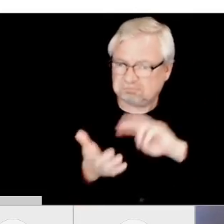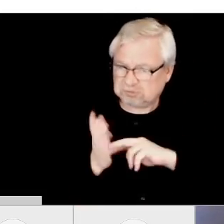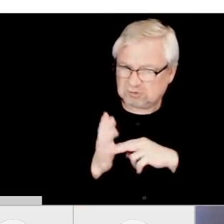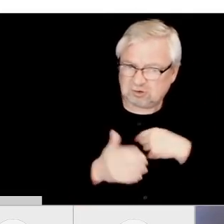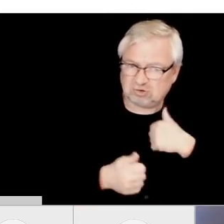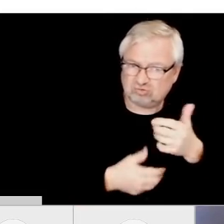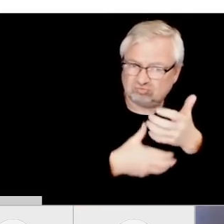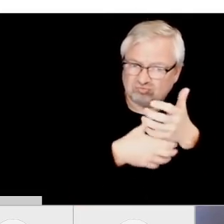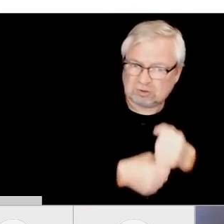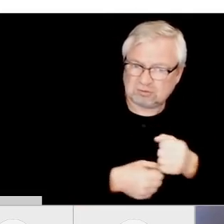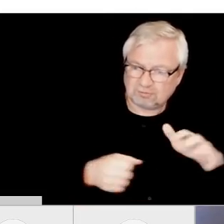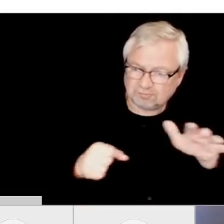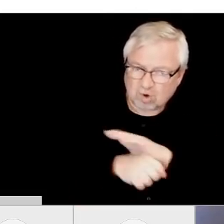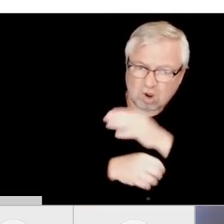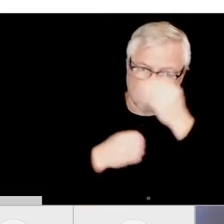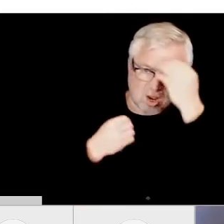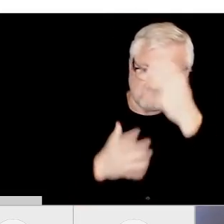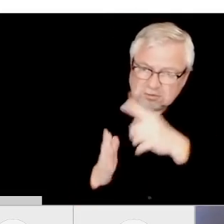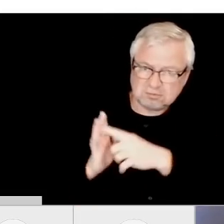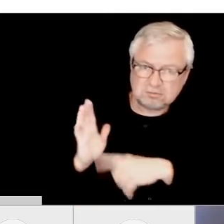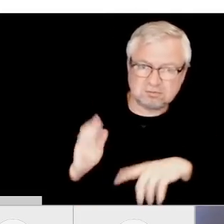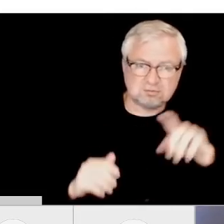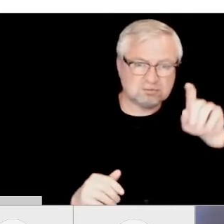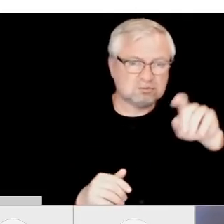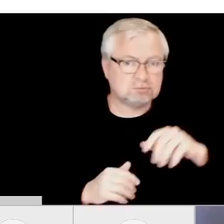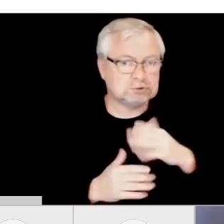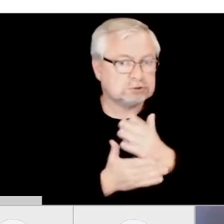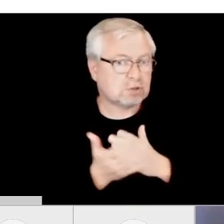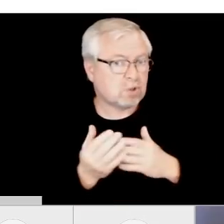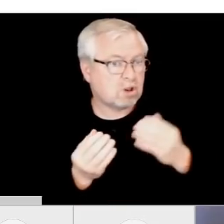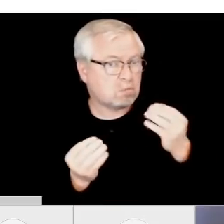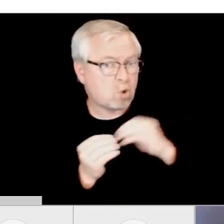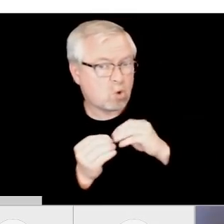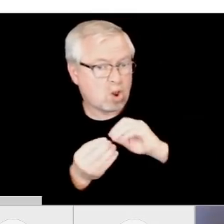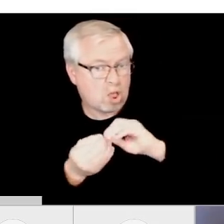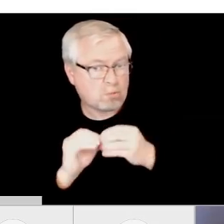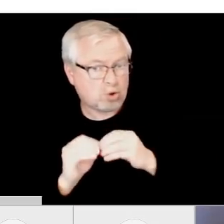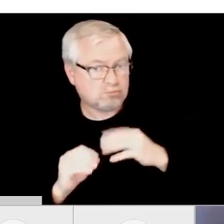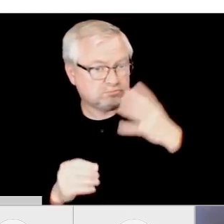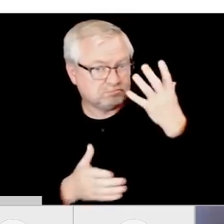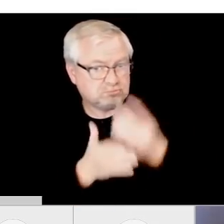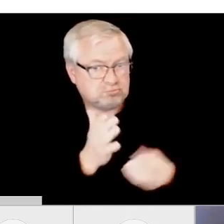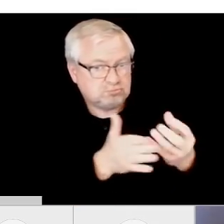And there's been some credibility questions in some other data as well, and so that's why I'm asking this question.